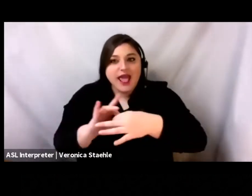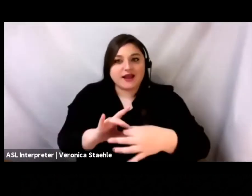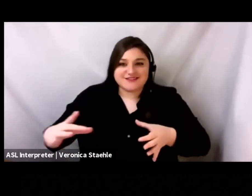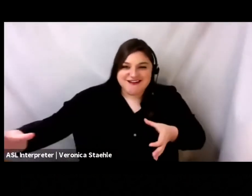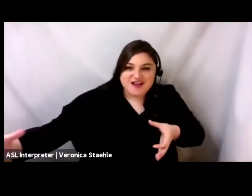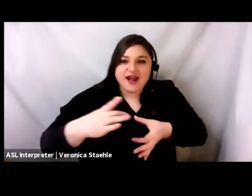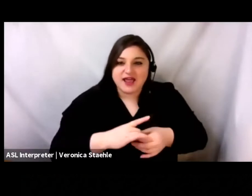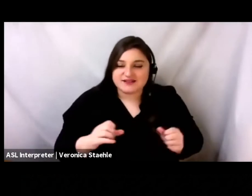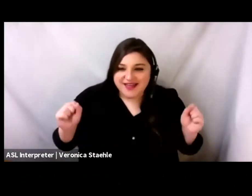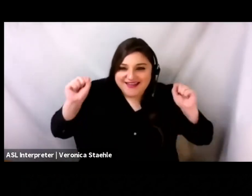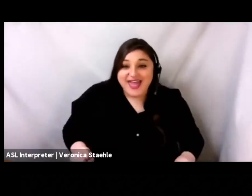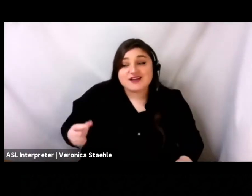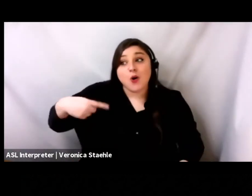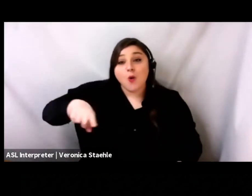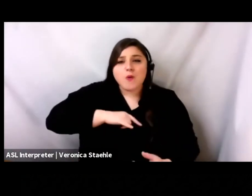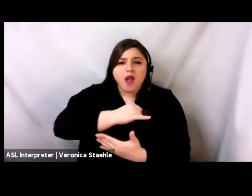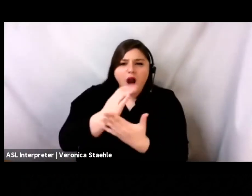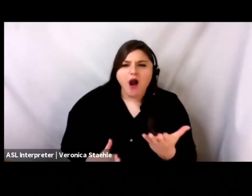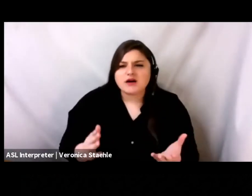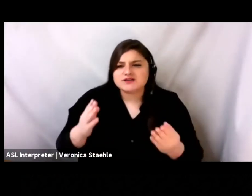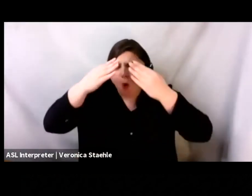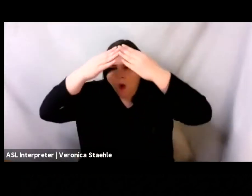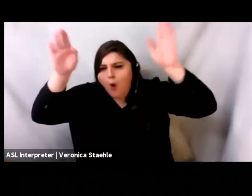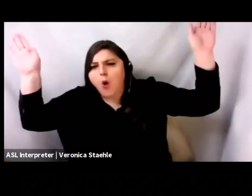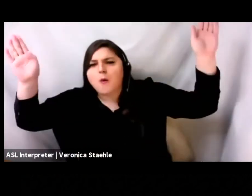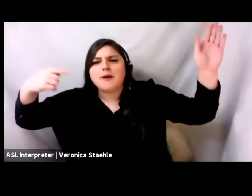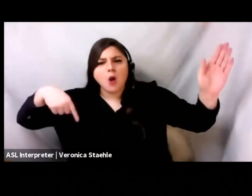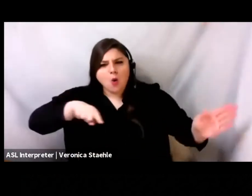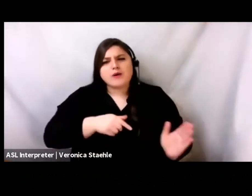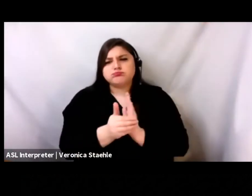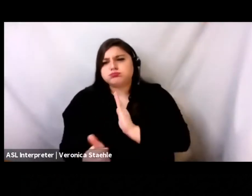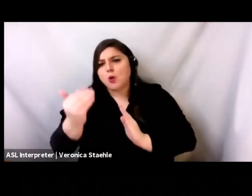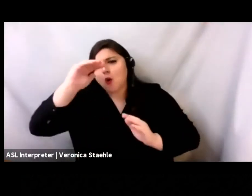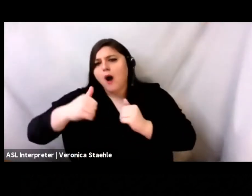lenses and open minds and communicate, yet we also need to peel back the layers of our own